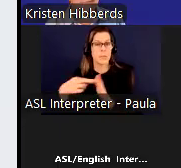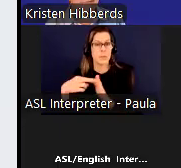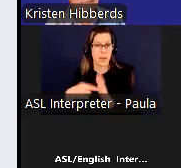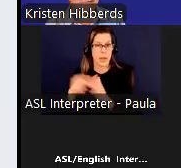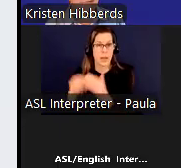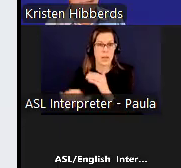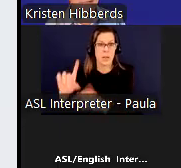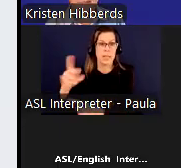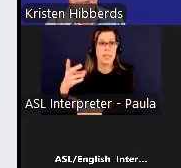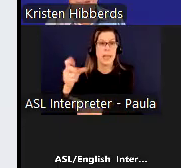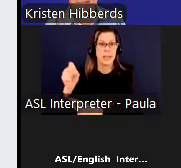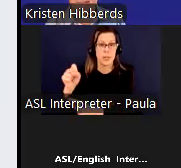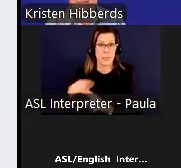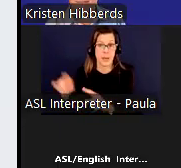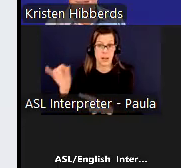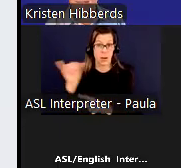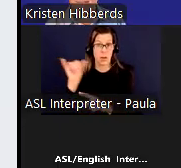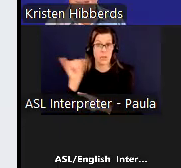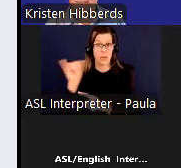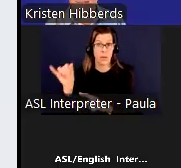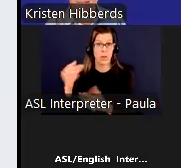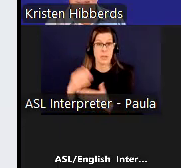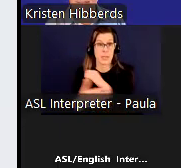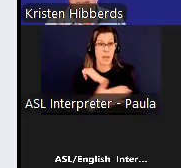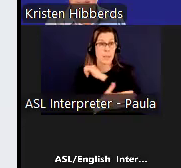but they're also some counties that do registration.